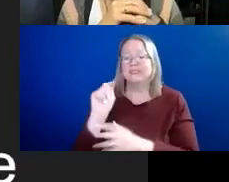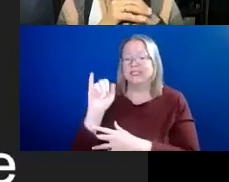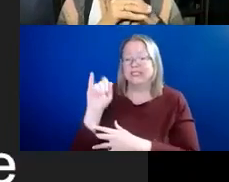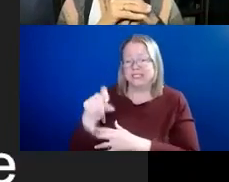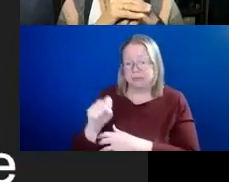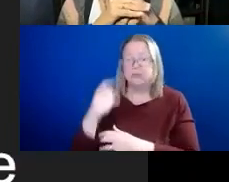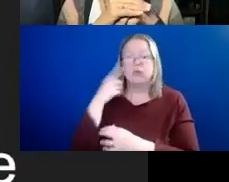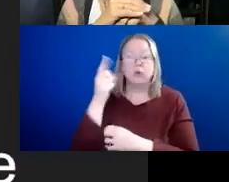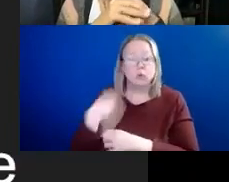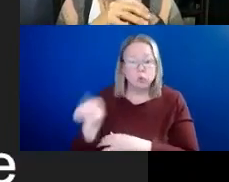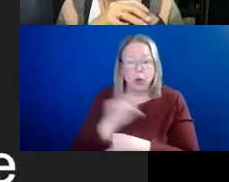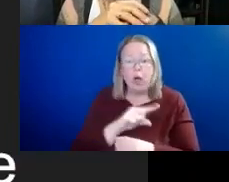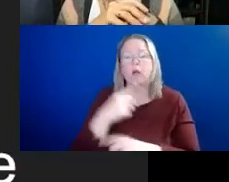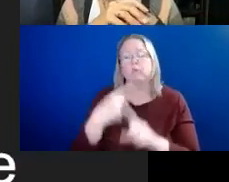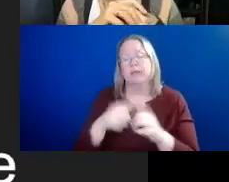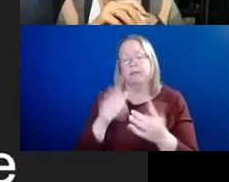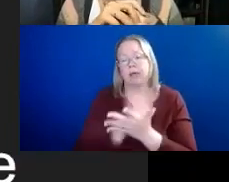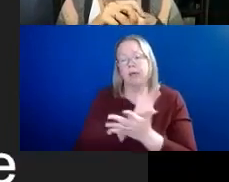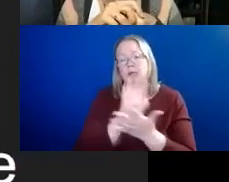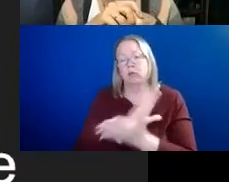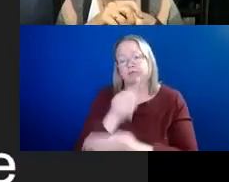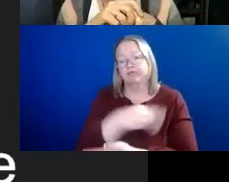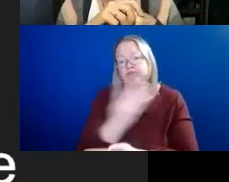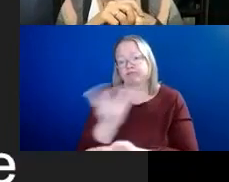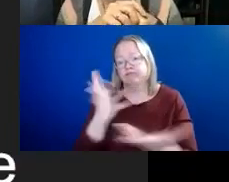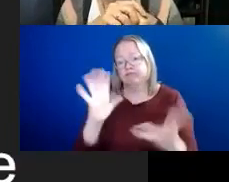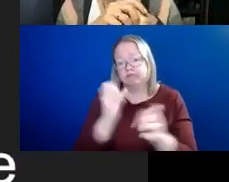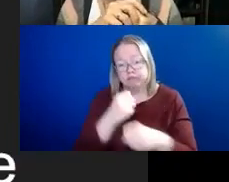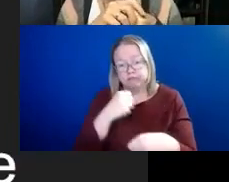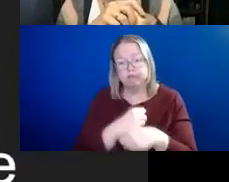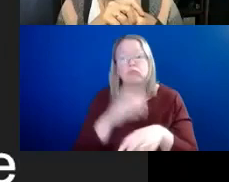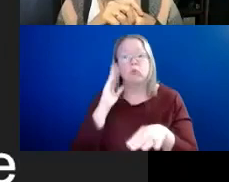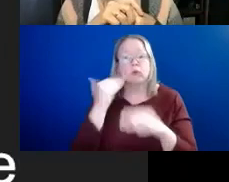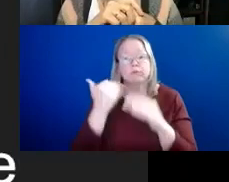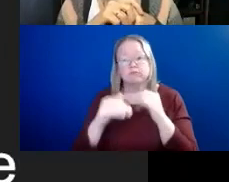is also a handout that has been generated 13:22:00 and will be coming out soon that will